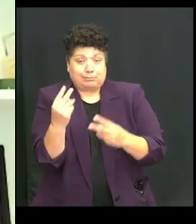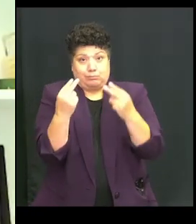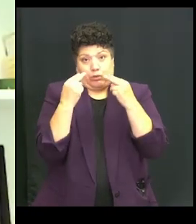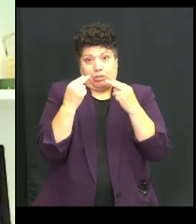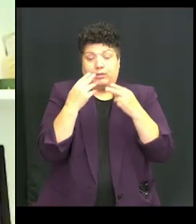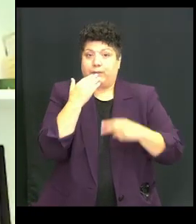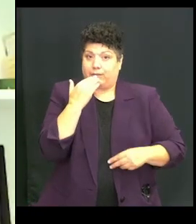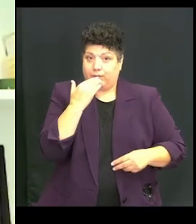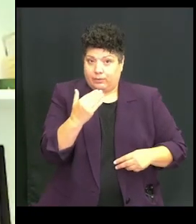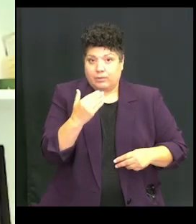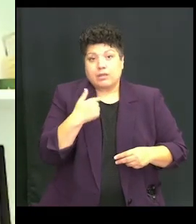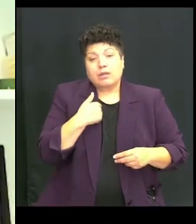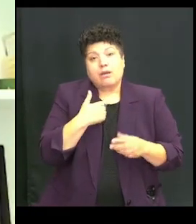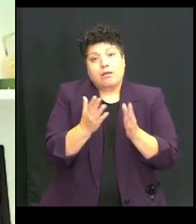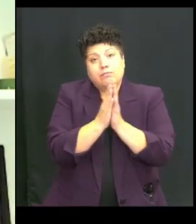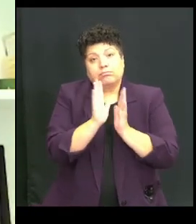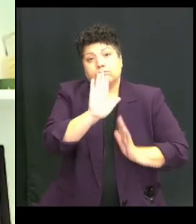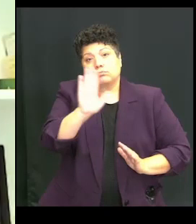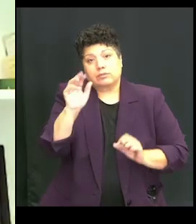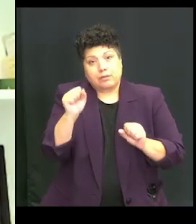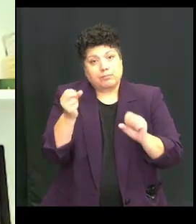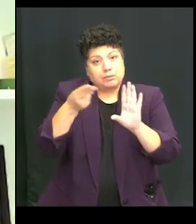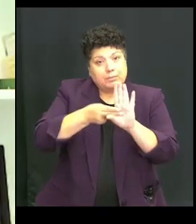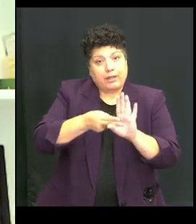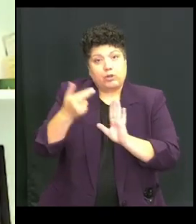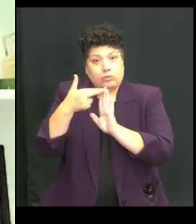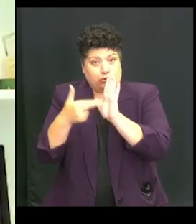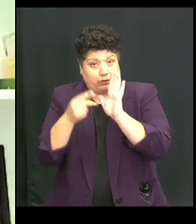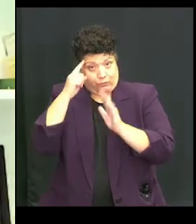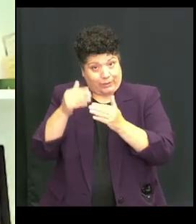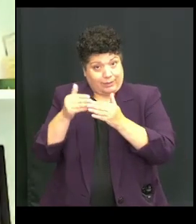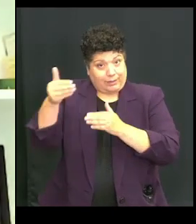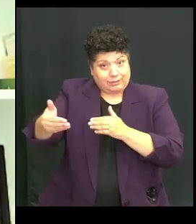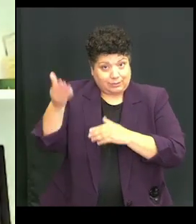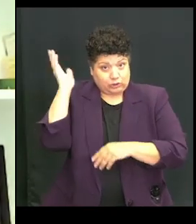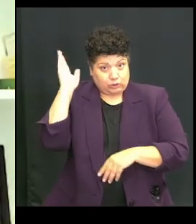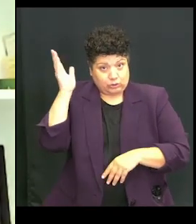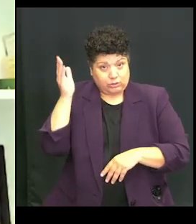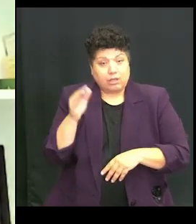I also invite you to participate and register for our next session in the Future of Democracy.